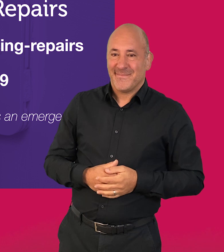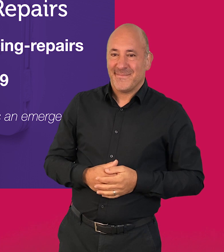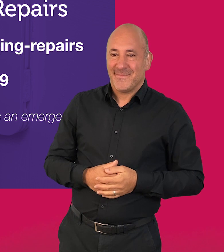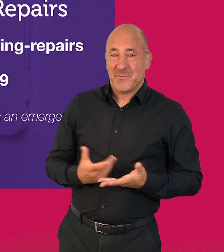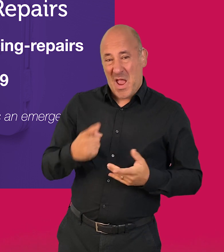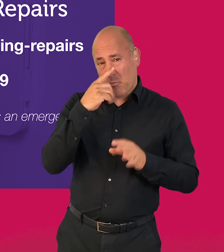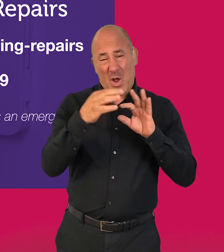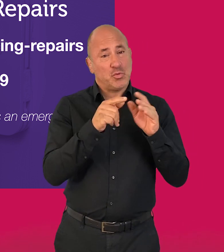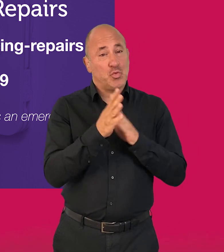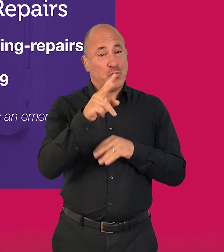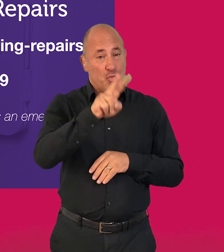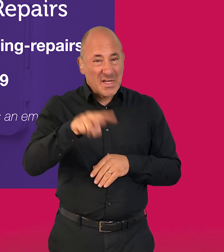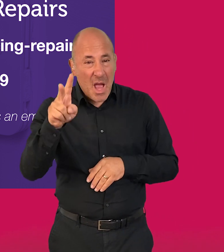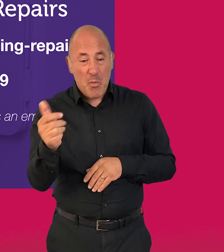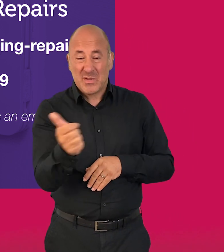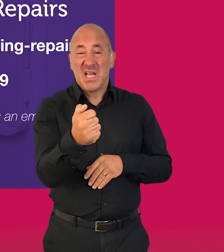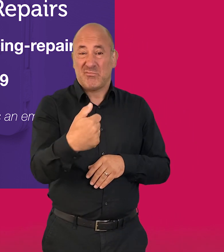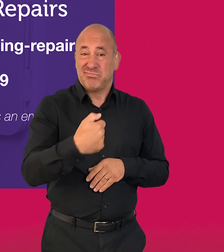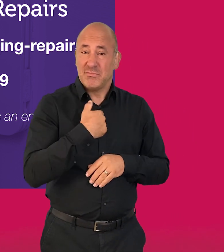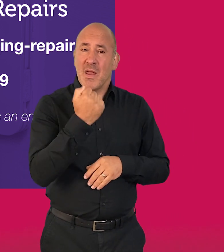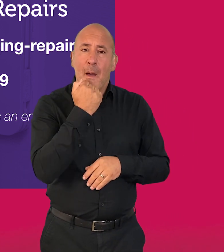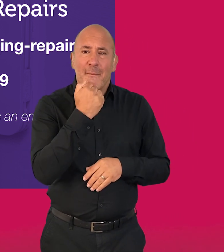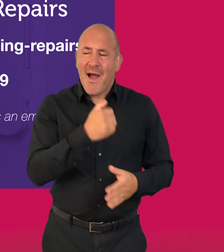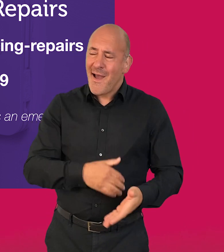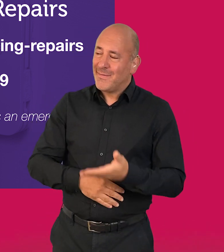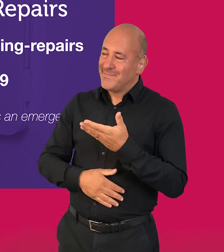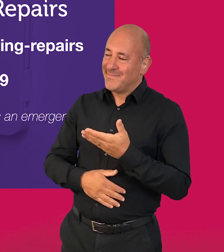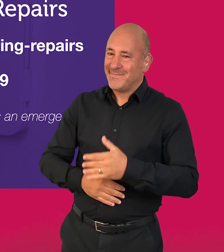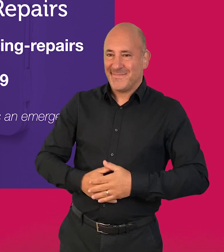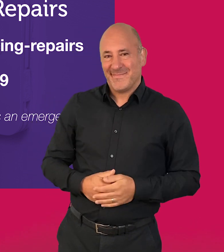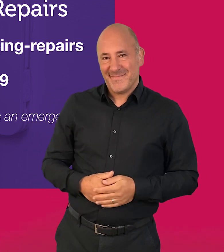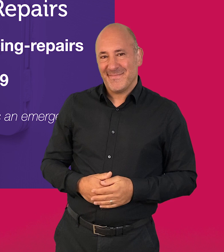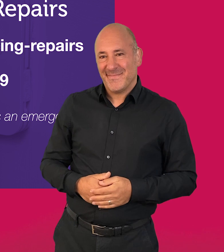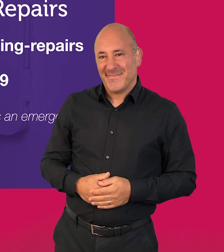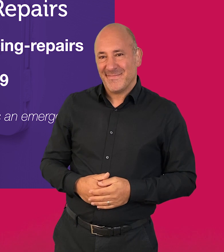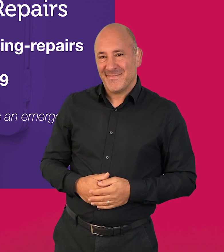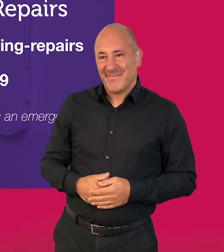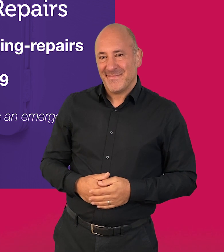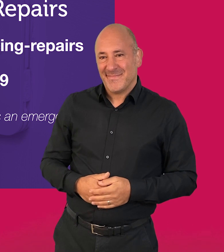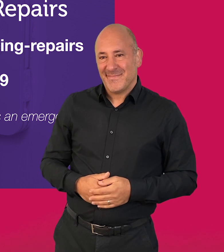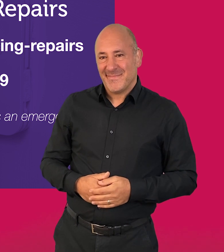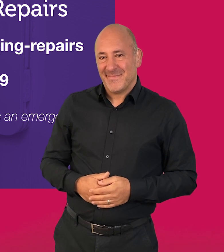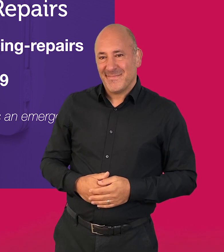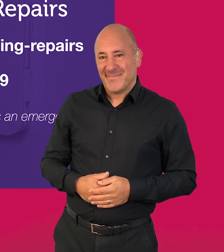Or by whatsapp or text message - on 07360 277 909